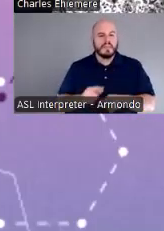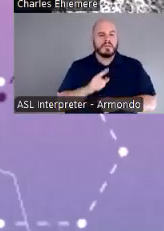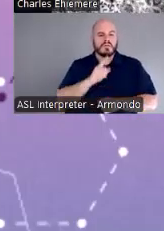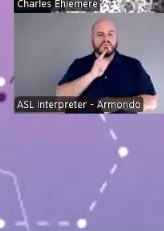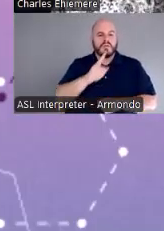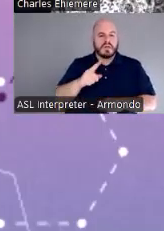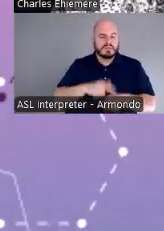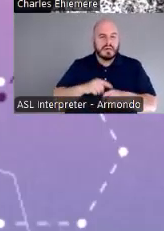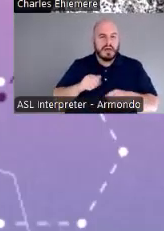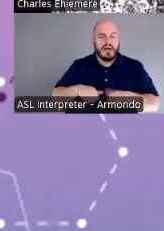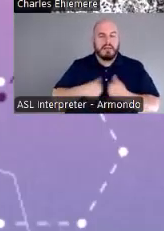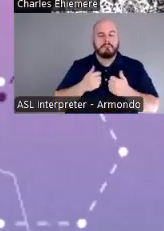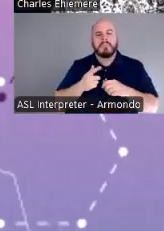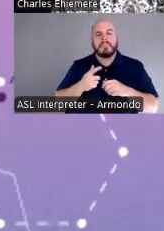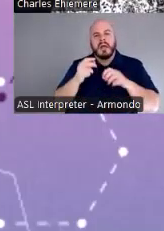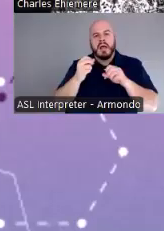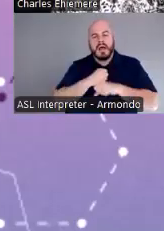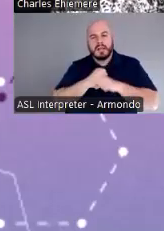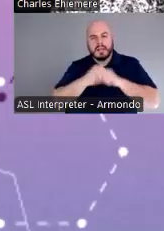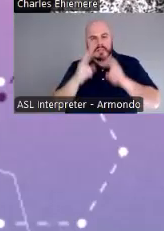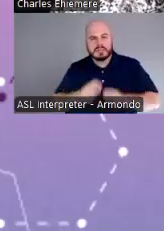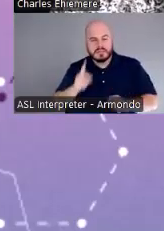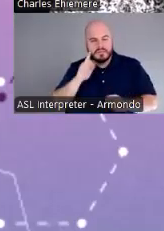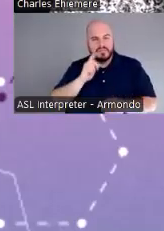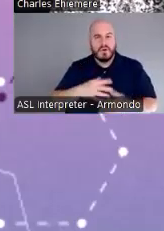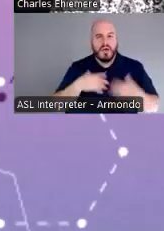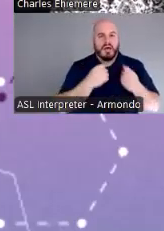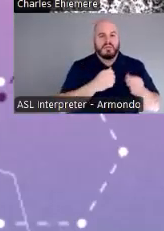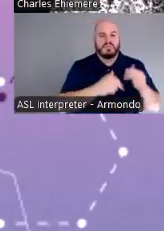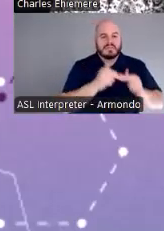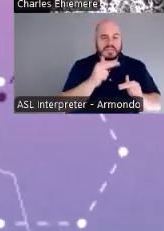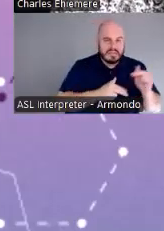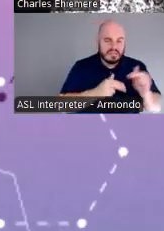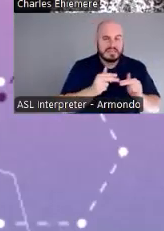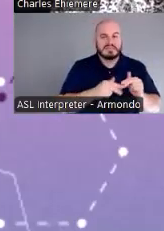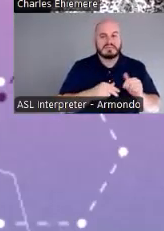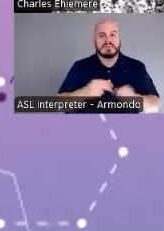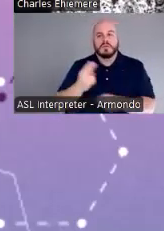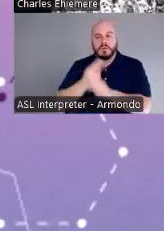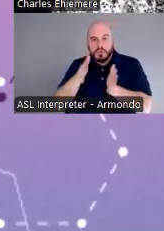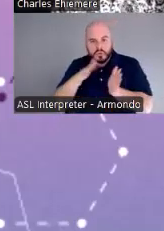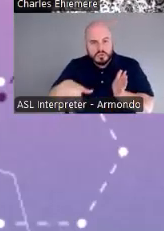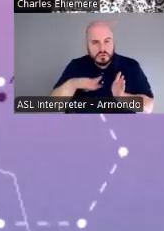both for the health facility, the users, the staff, and also